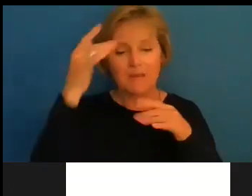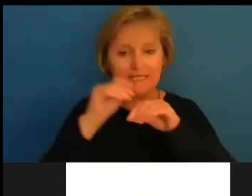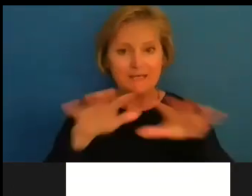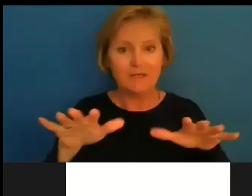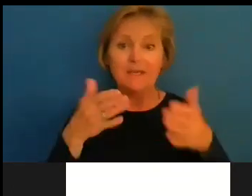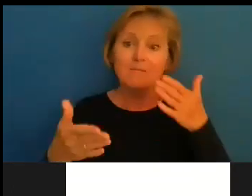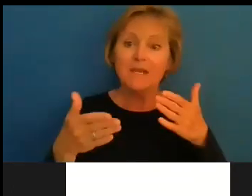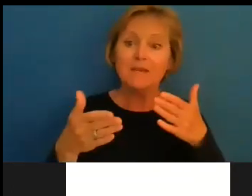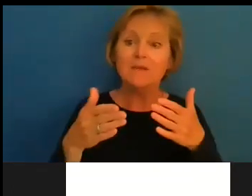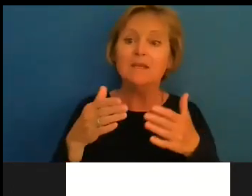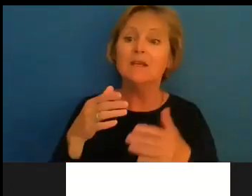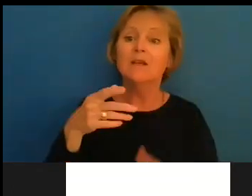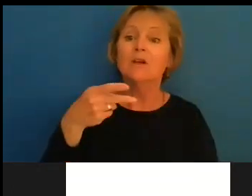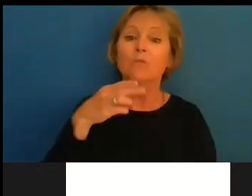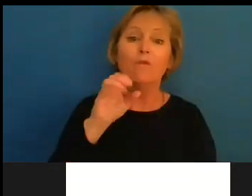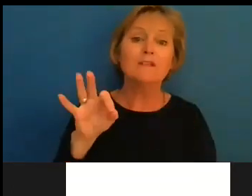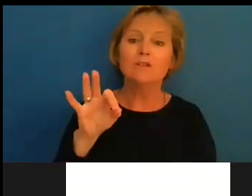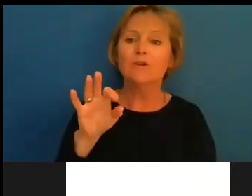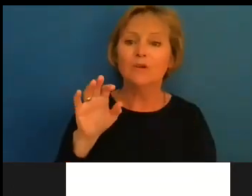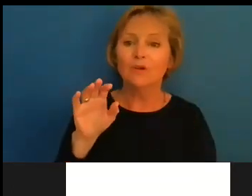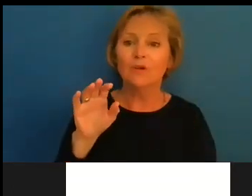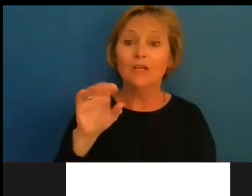Joe, are you down for that?